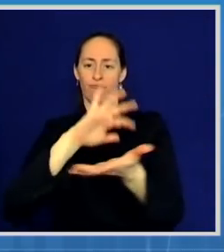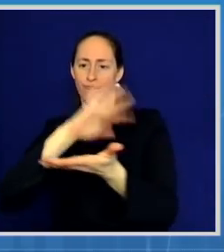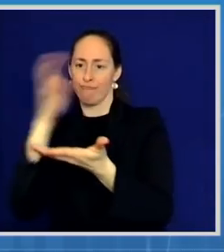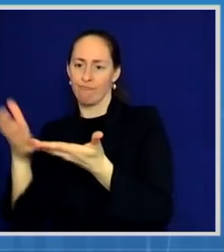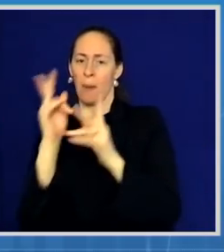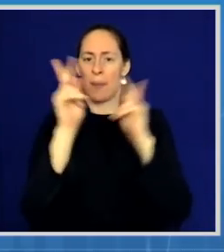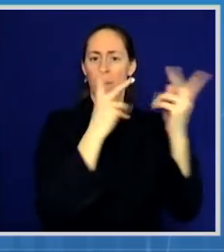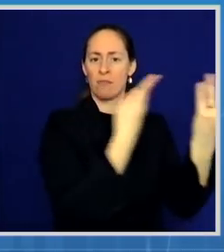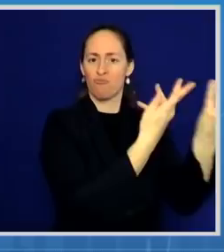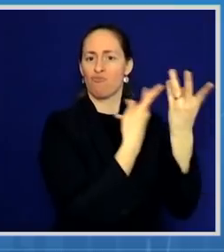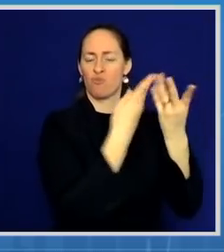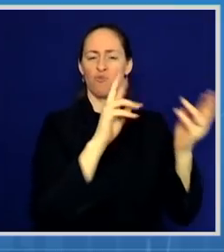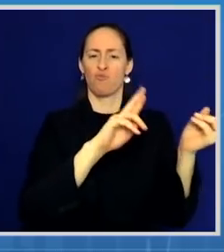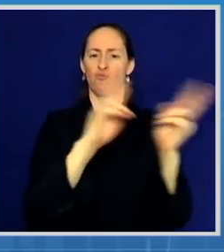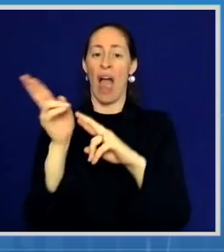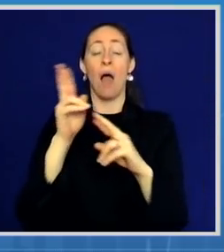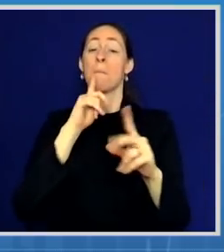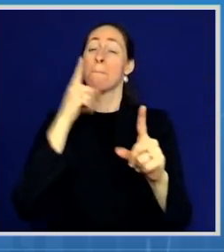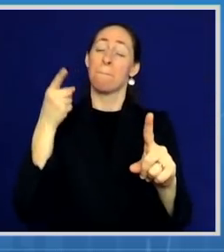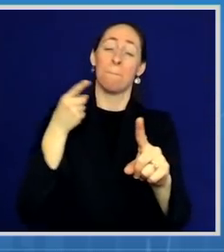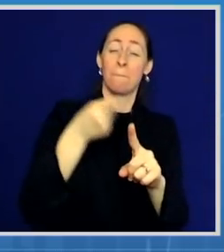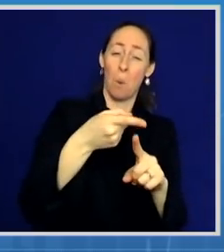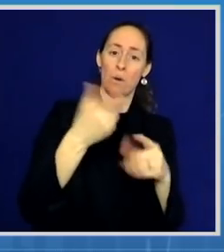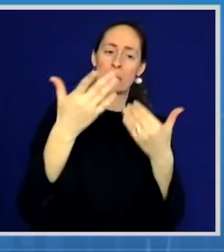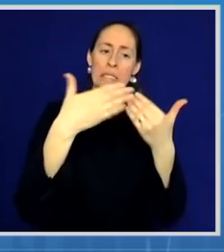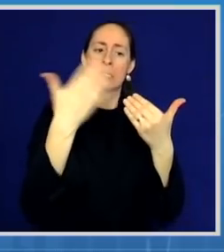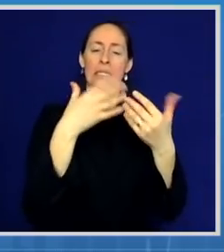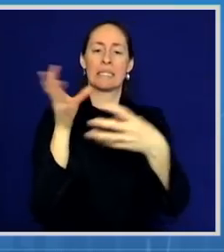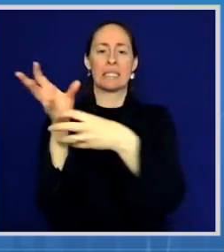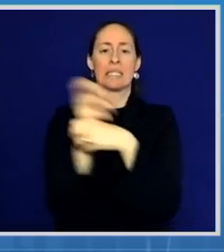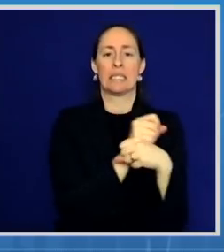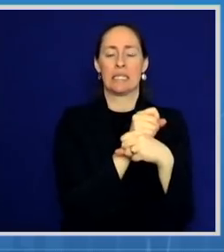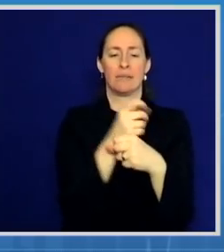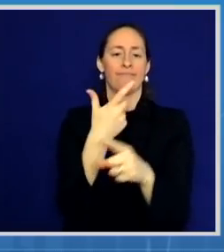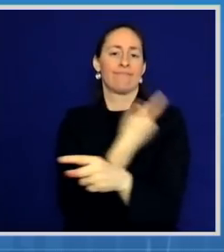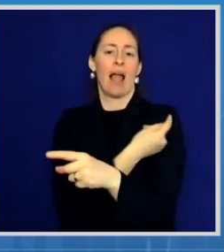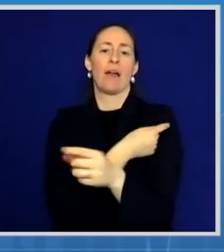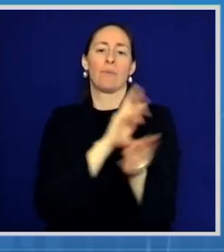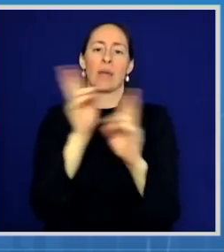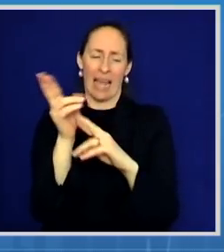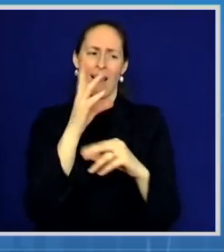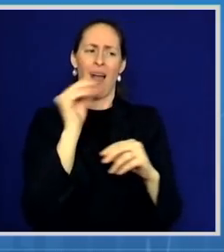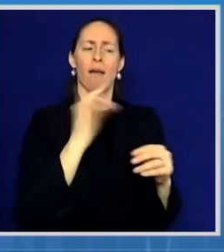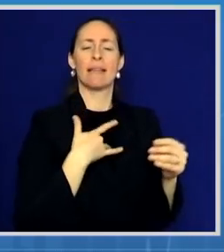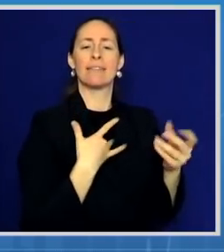That we continue, as Dr. Murphy's talked about to build vaccine confidence and ensure equity.